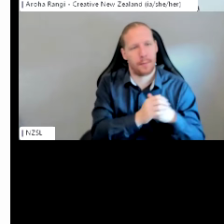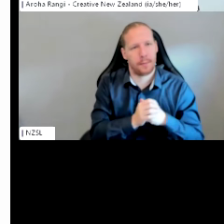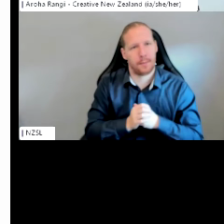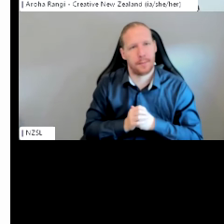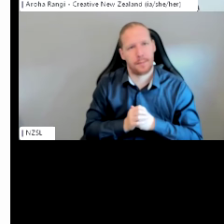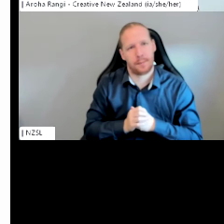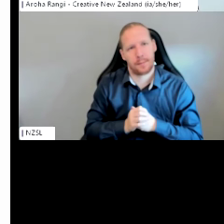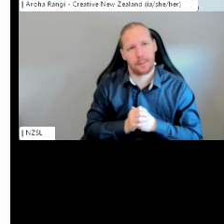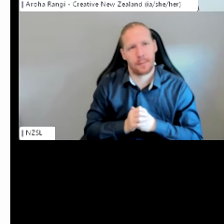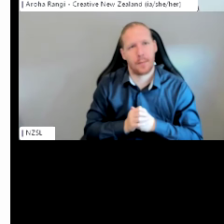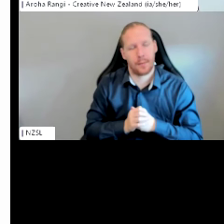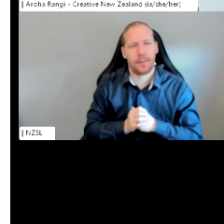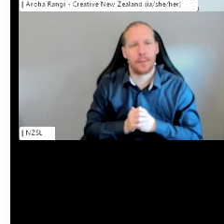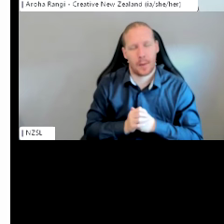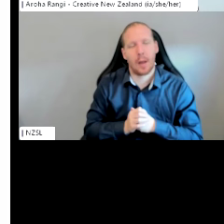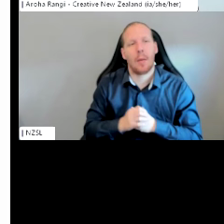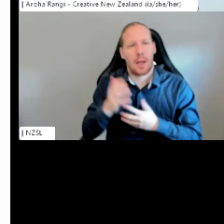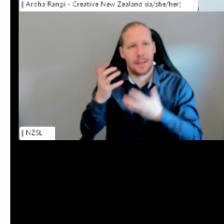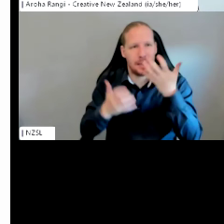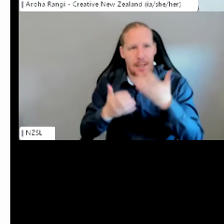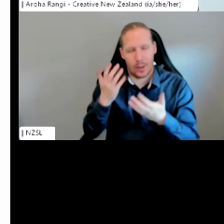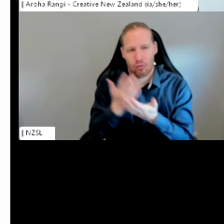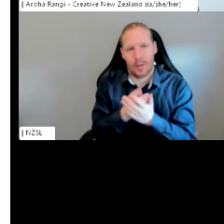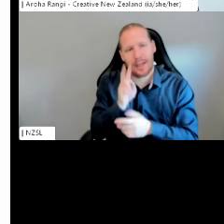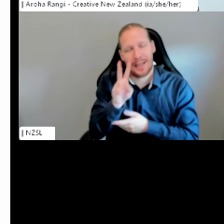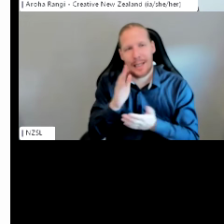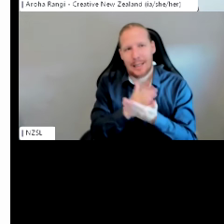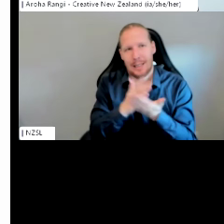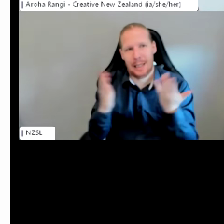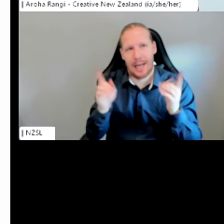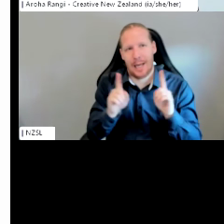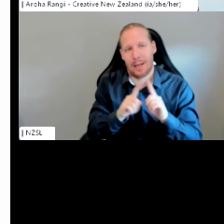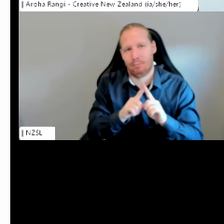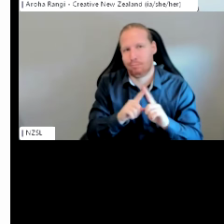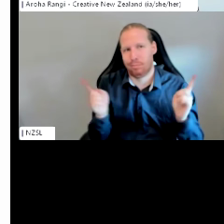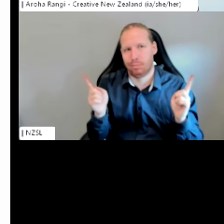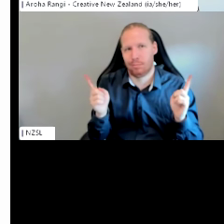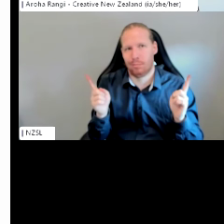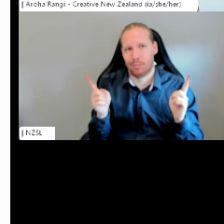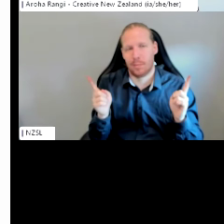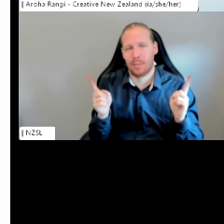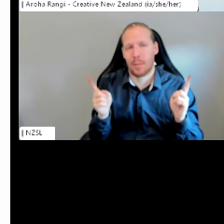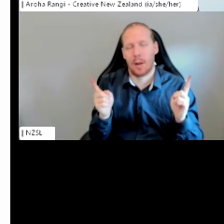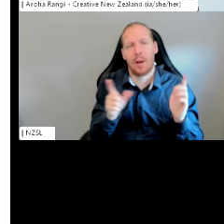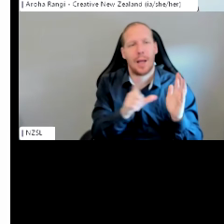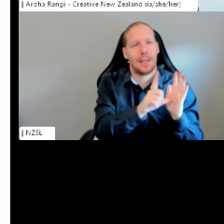at at at the divide. Um, so the number of, you know, over 55s on Tik Tok is tiny. The number of